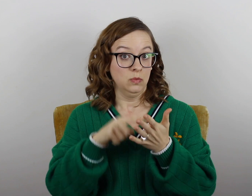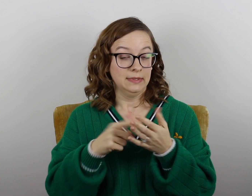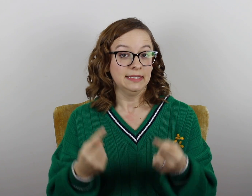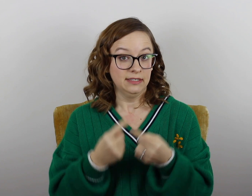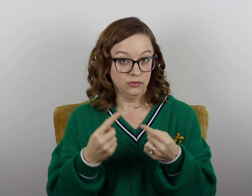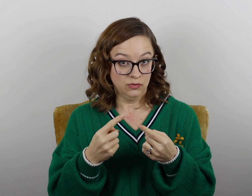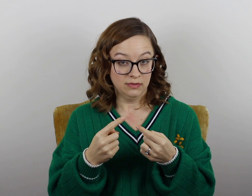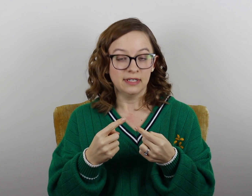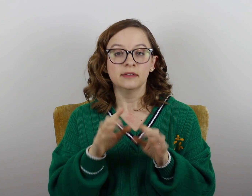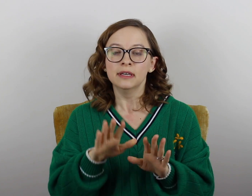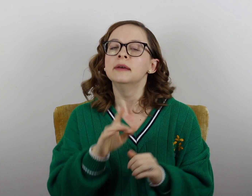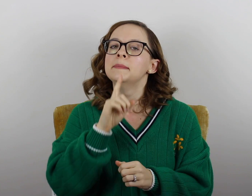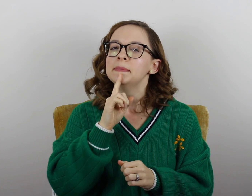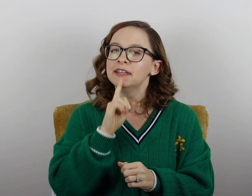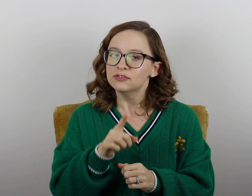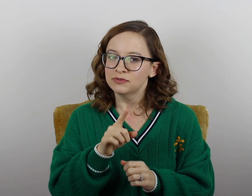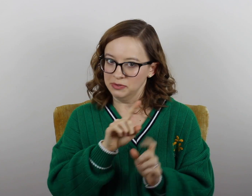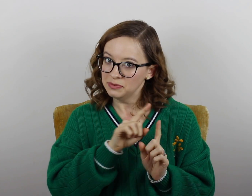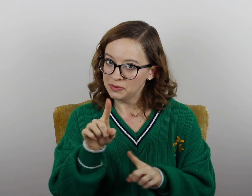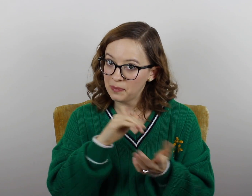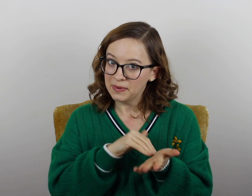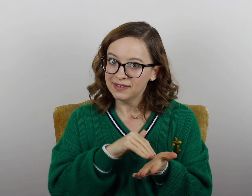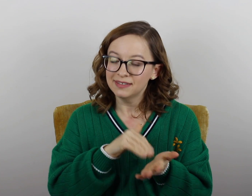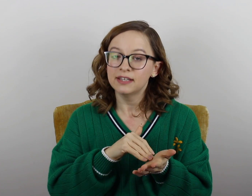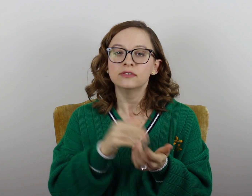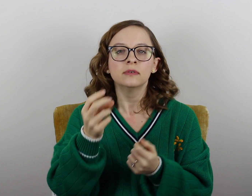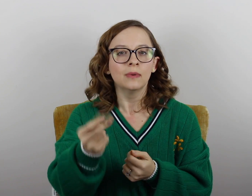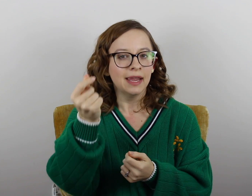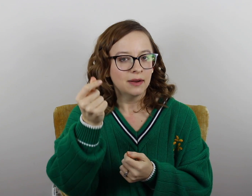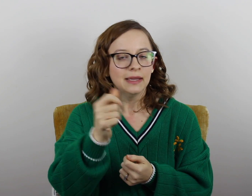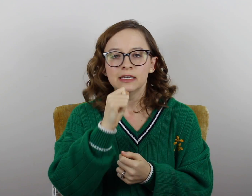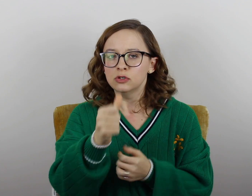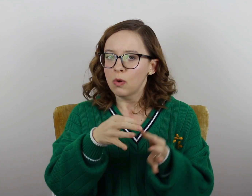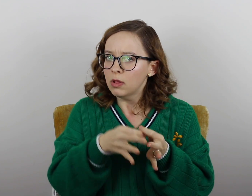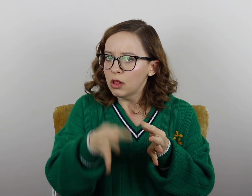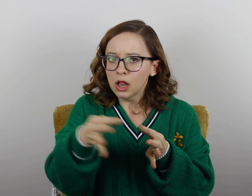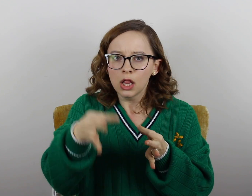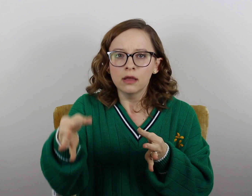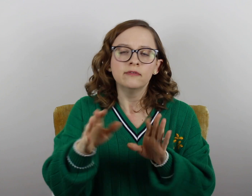If you notice an injury, be sure that you go to the doctor right away!